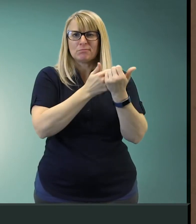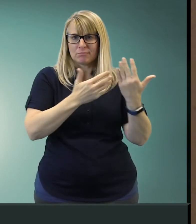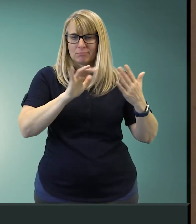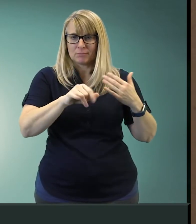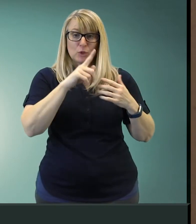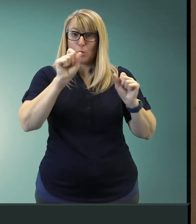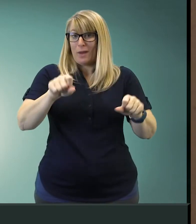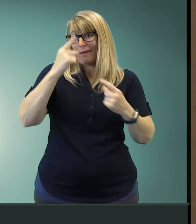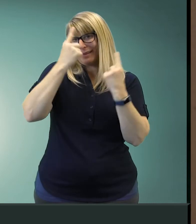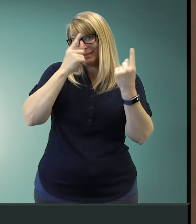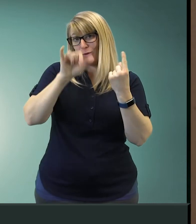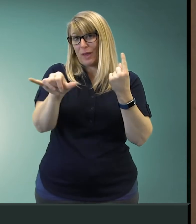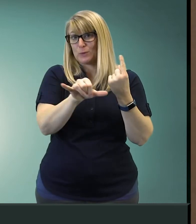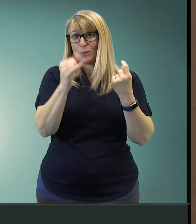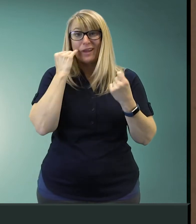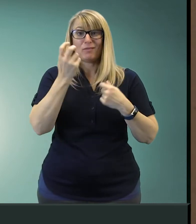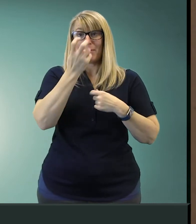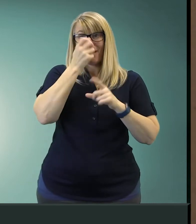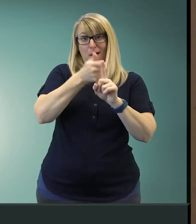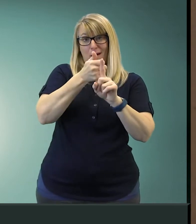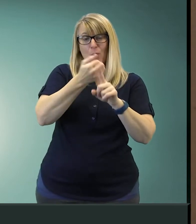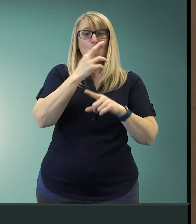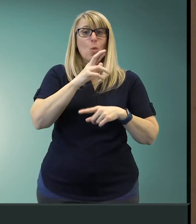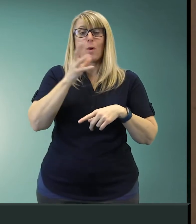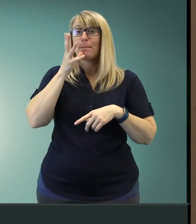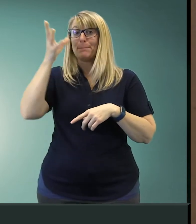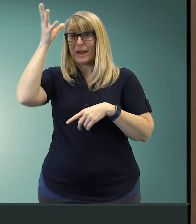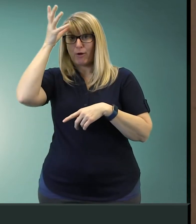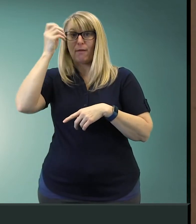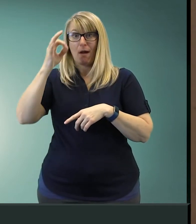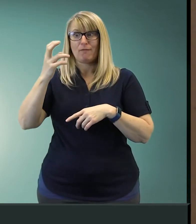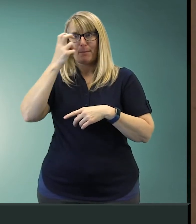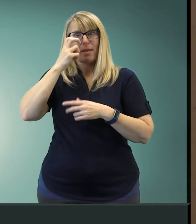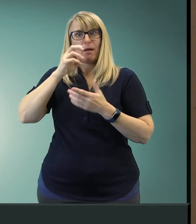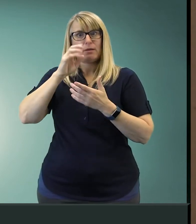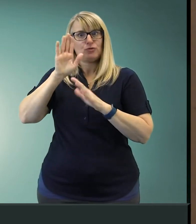That's one thing that you could consider, if you're blind or if you're the parent of a blind child.